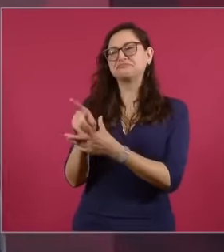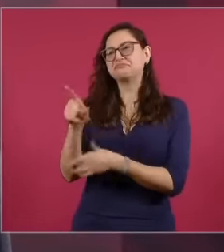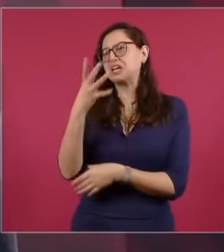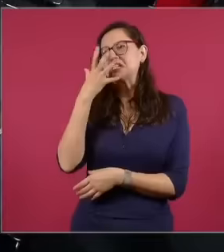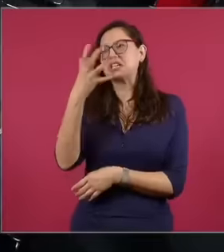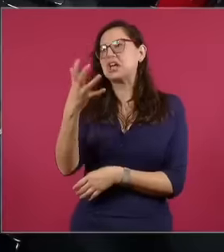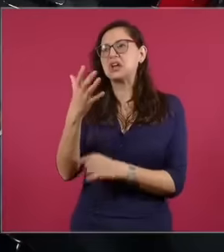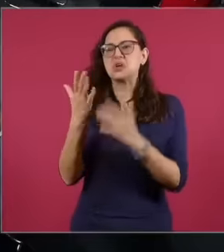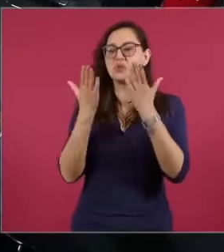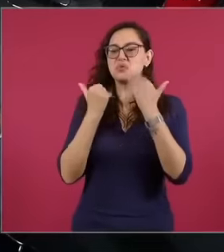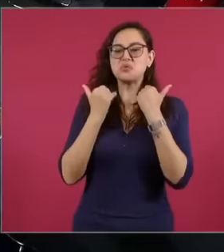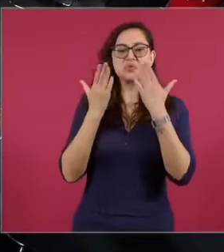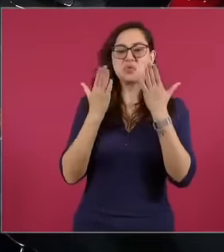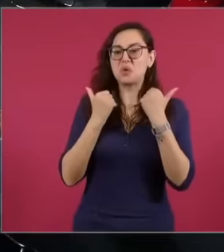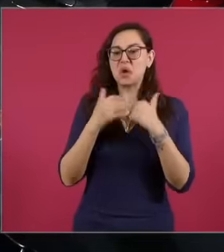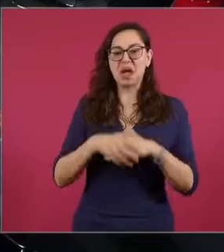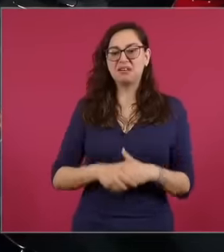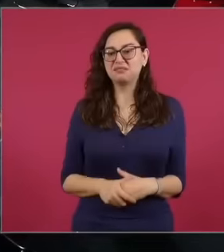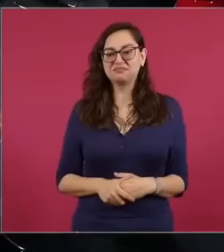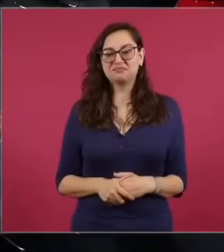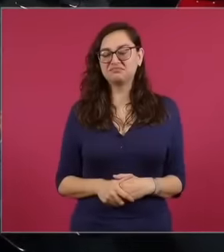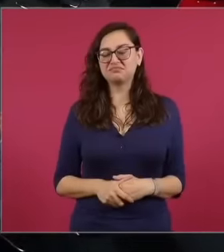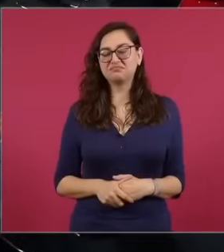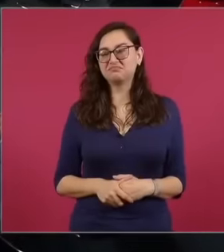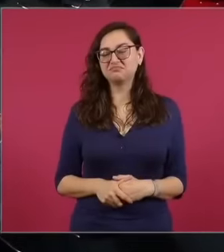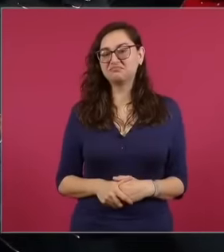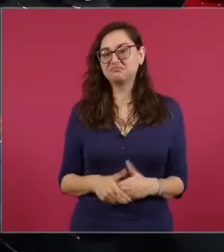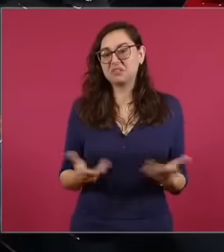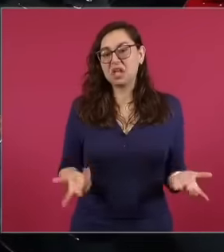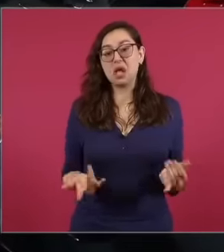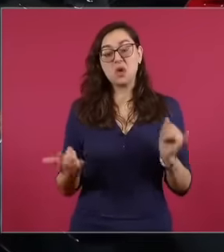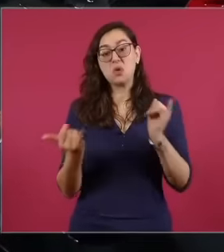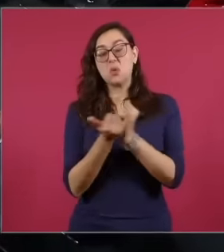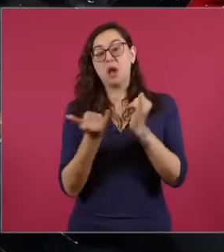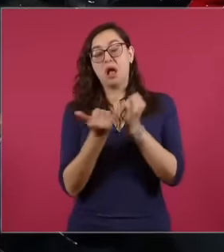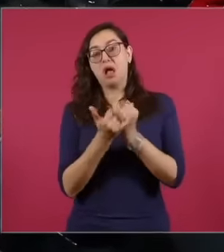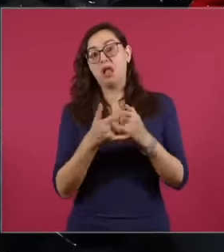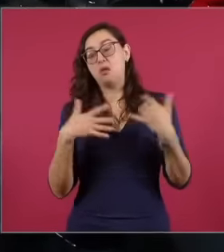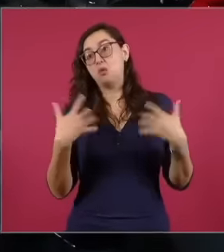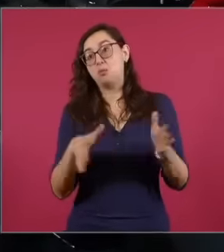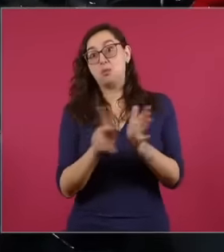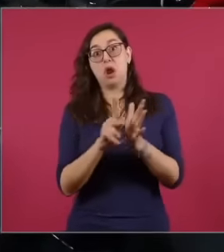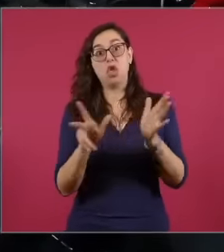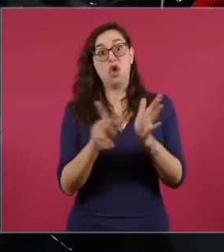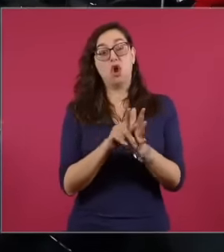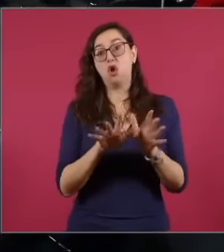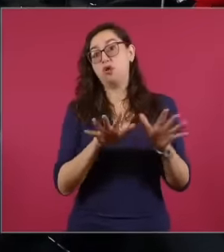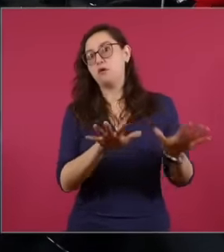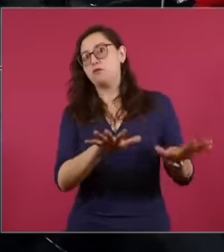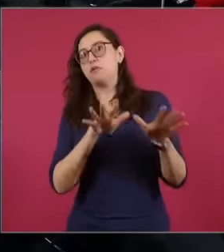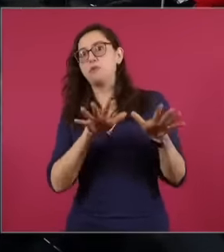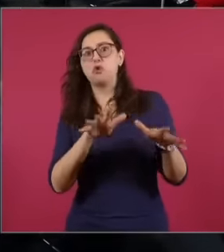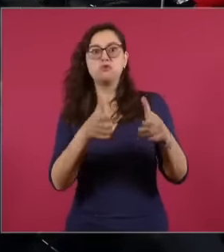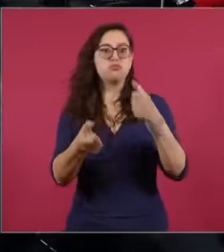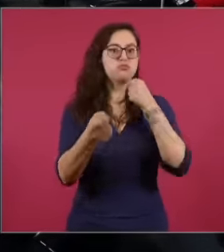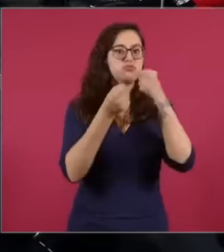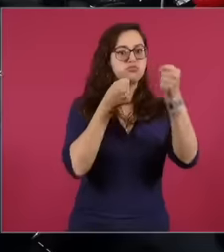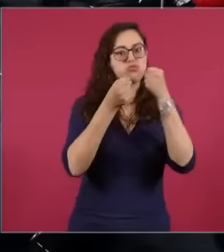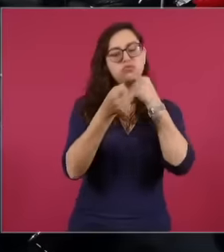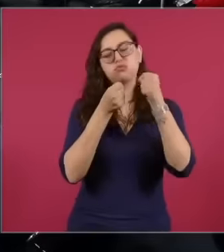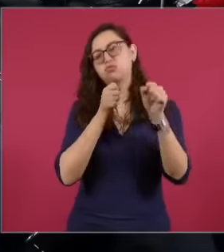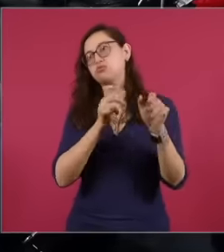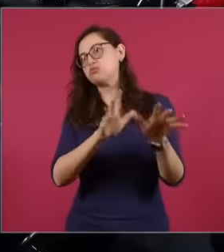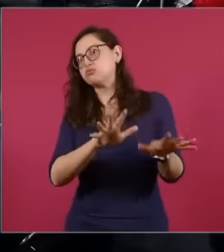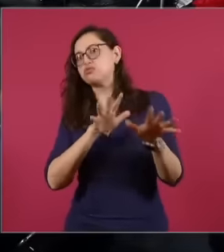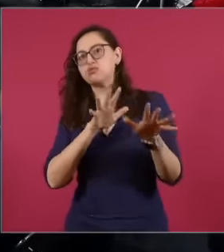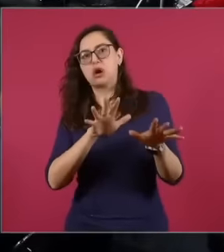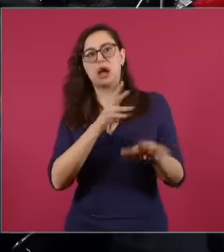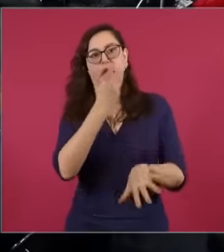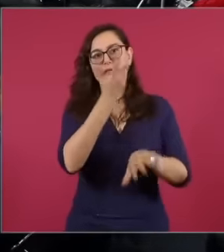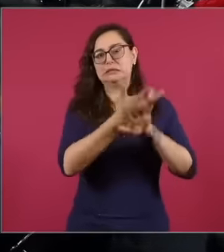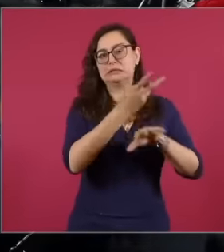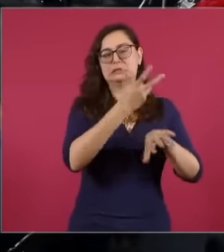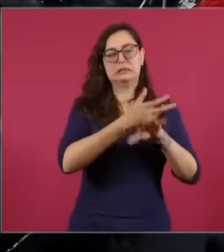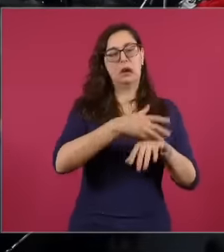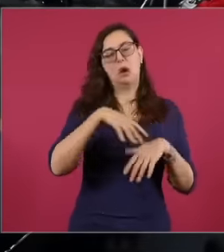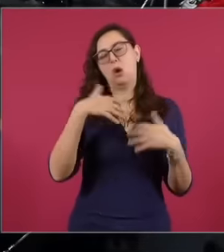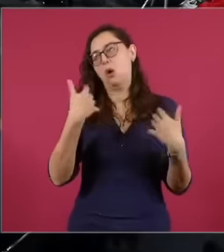the famous lampoons not with all due respect the New York Times Washington post Wall Street